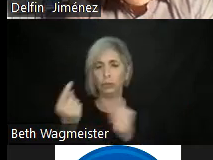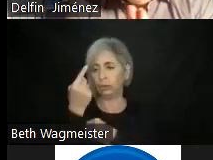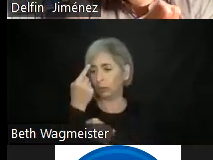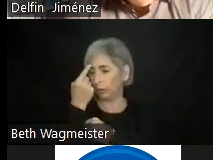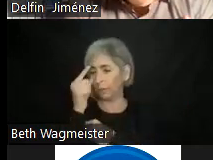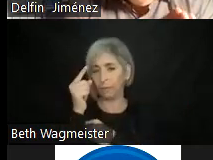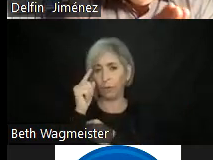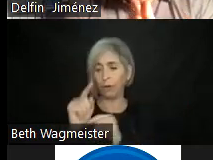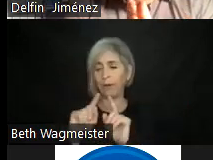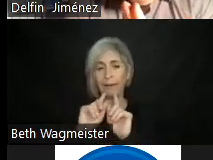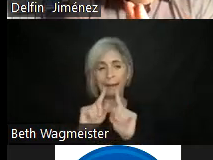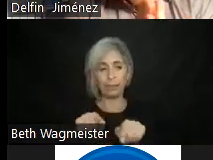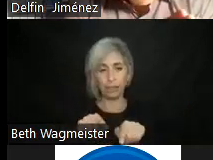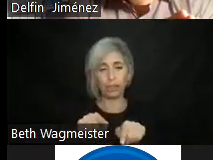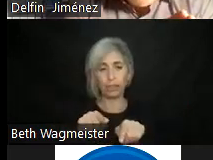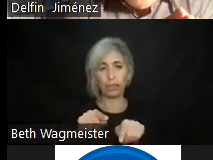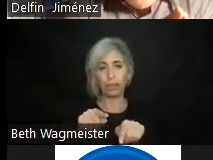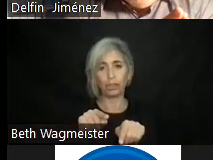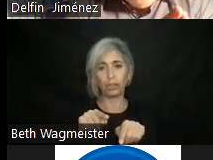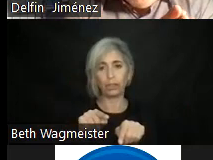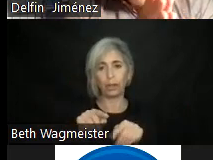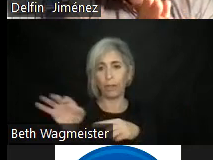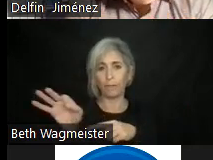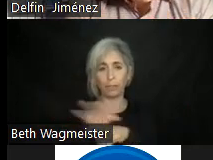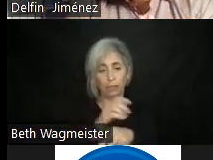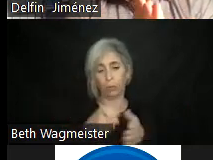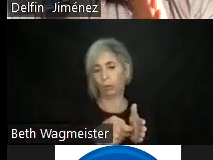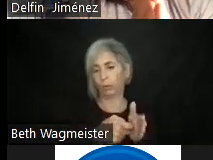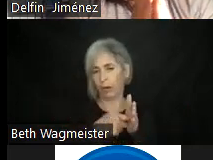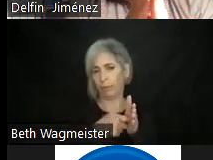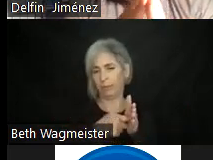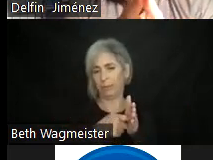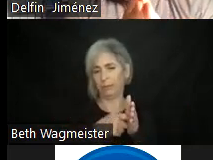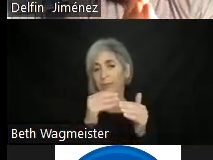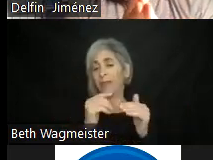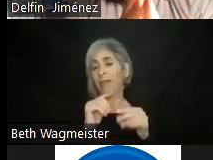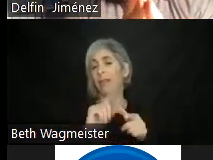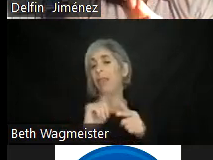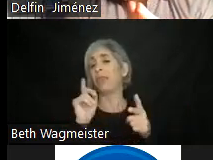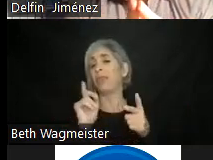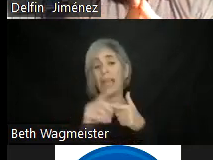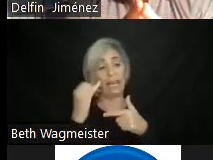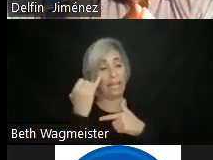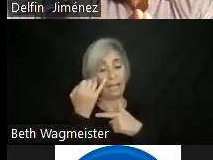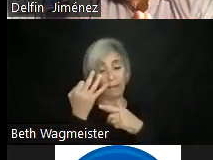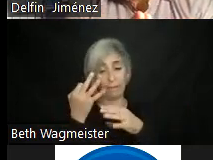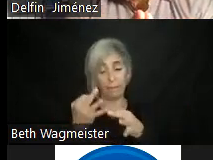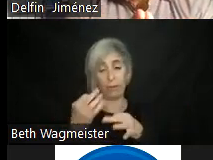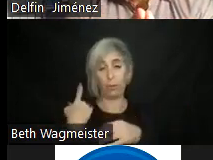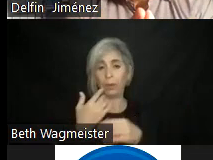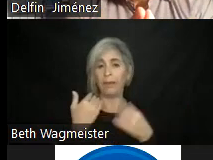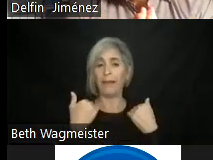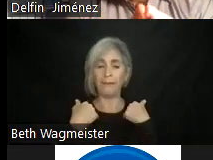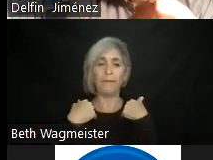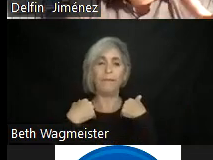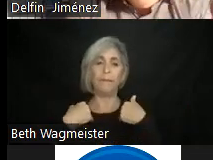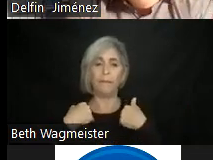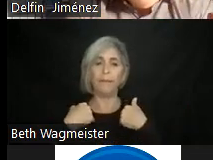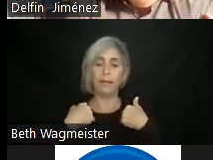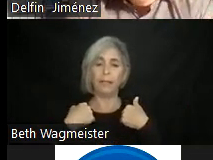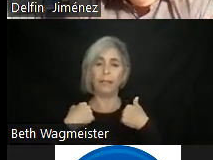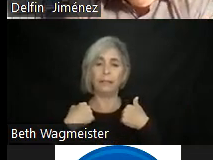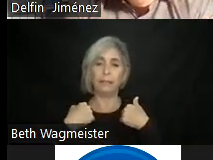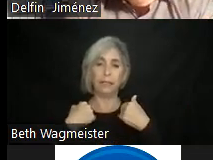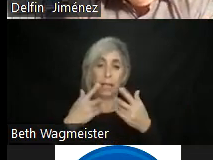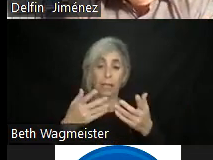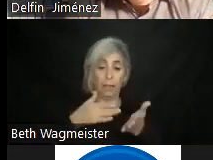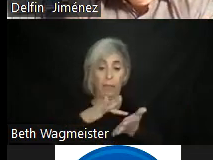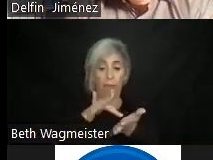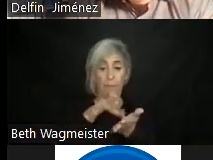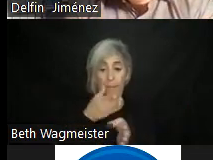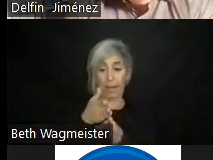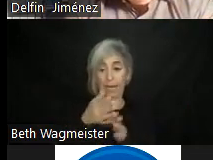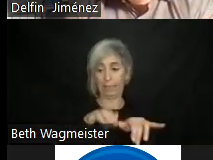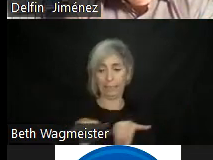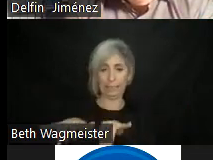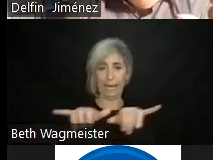answer the functional requirements. And then if we have in the main standard with